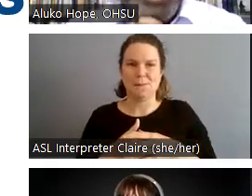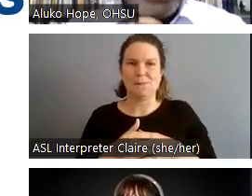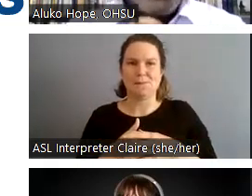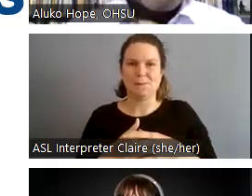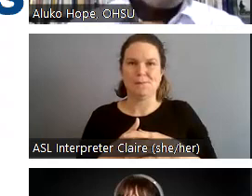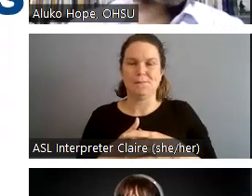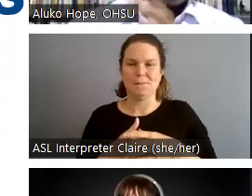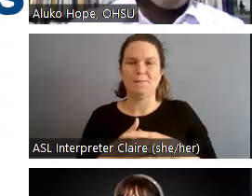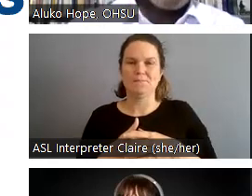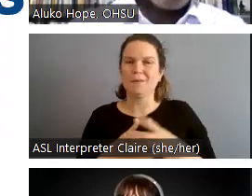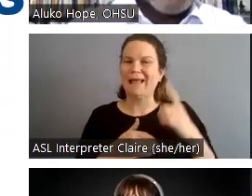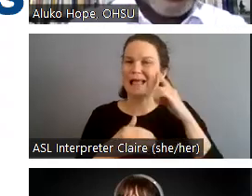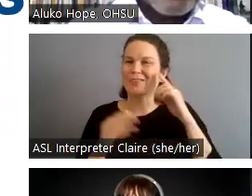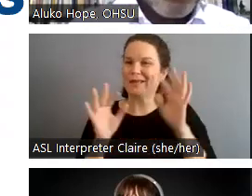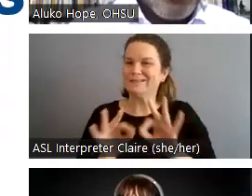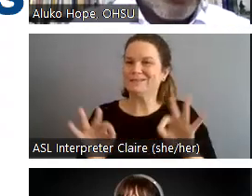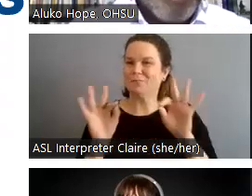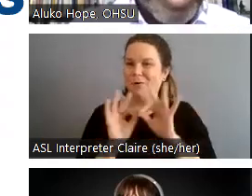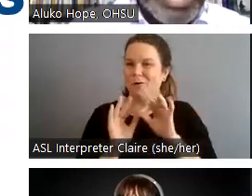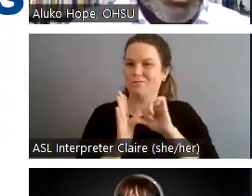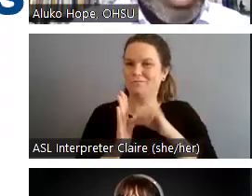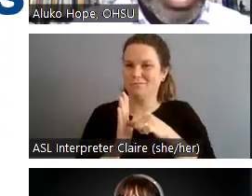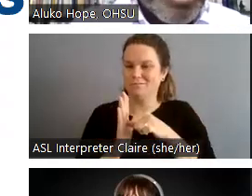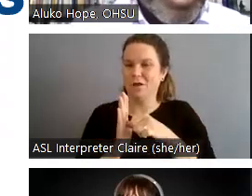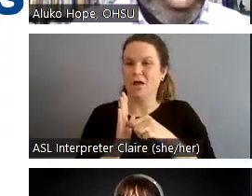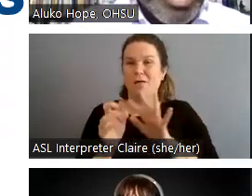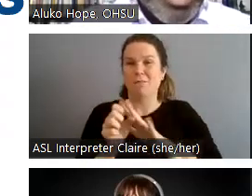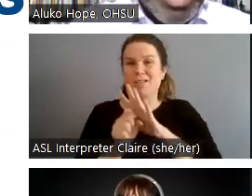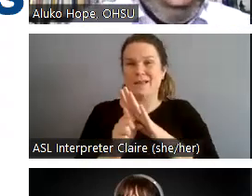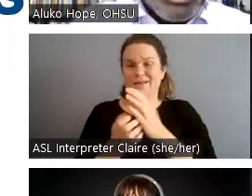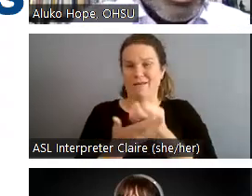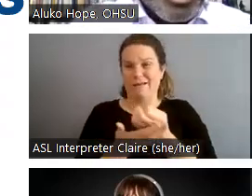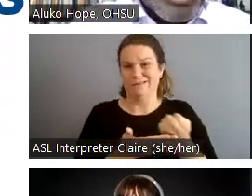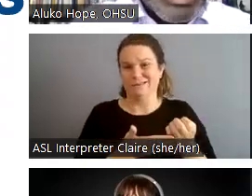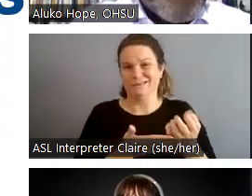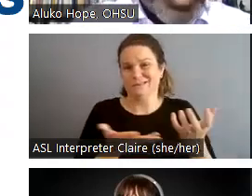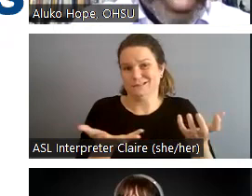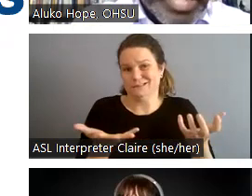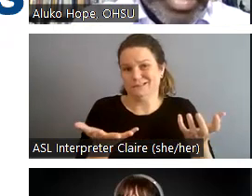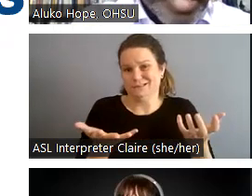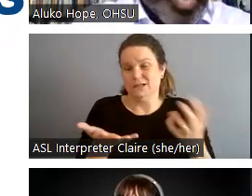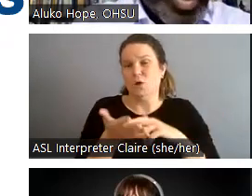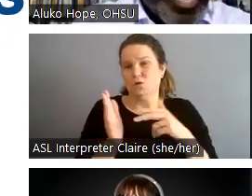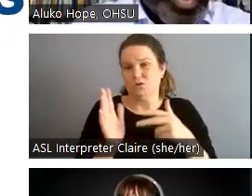Right, and I think it's important here that, because of the level of evidence we're really going to be